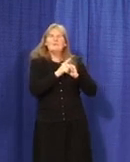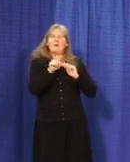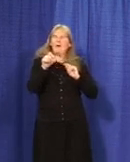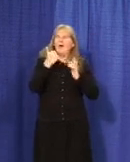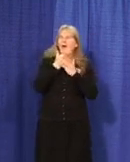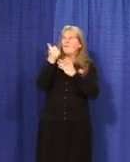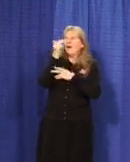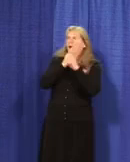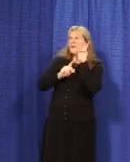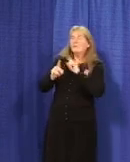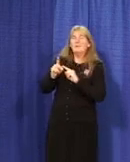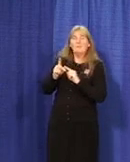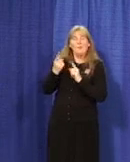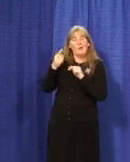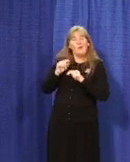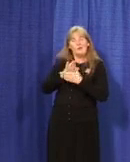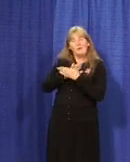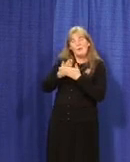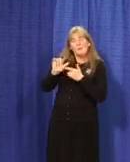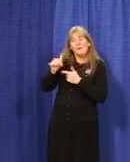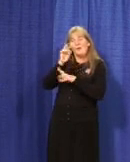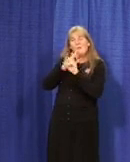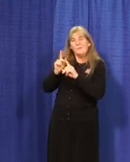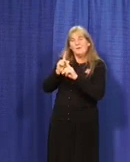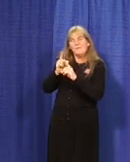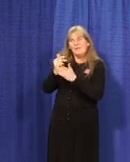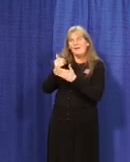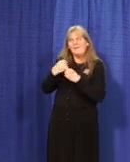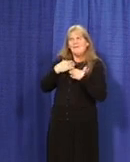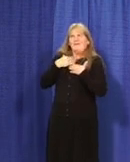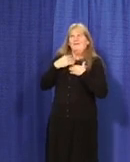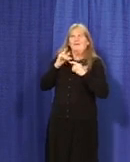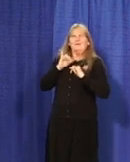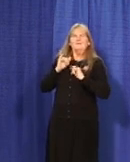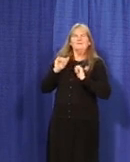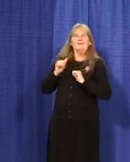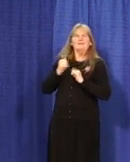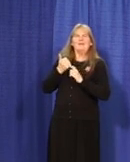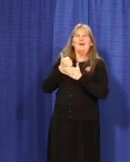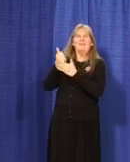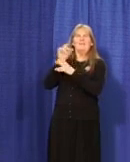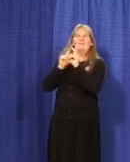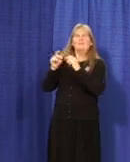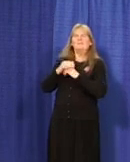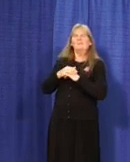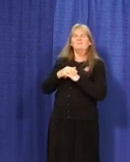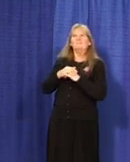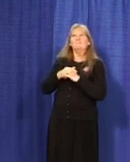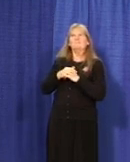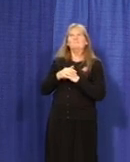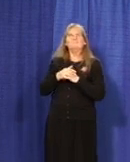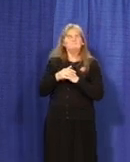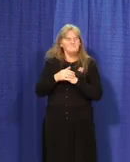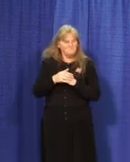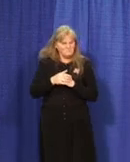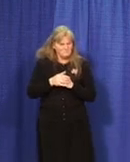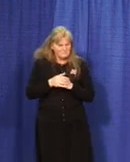Remember that a kind act as a boost for you as well. This has been a difficult week,